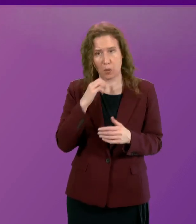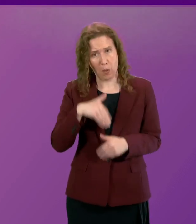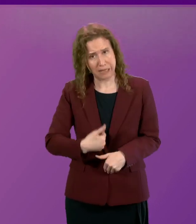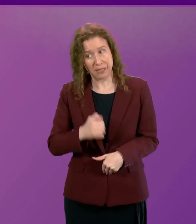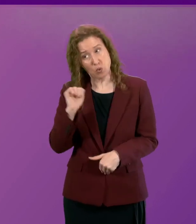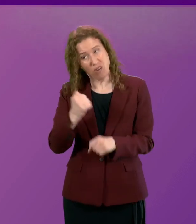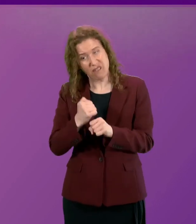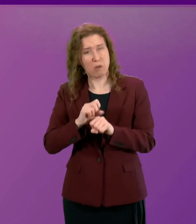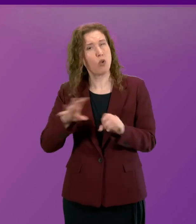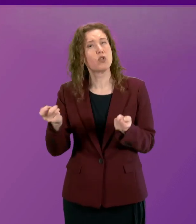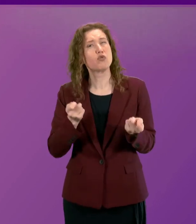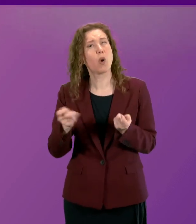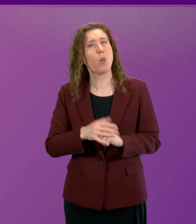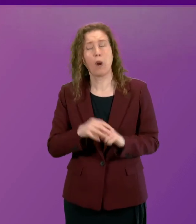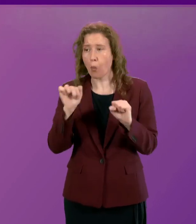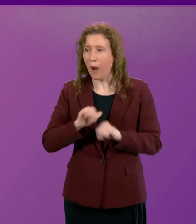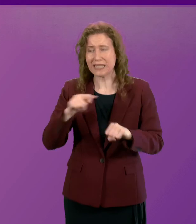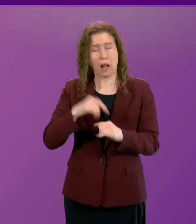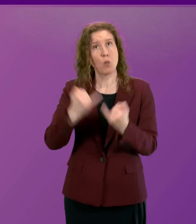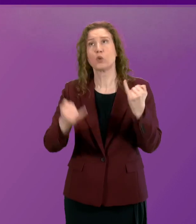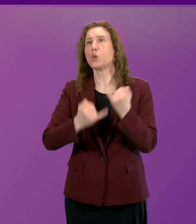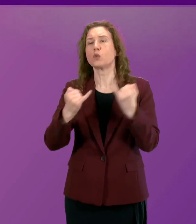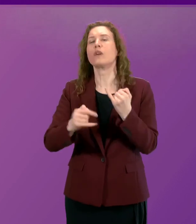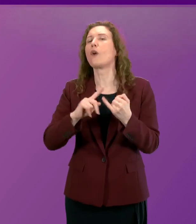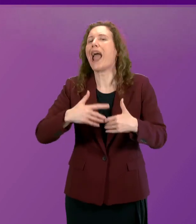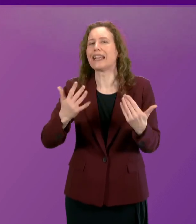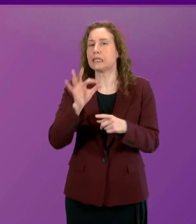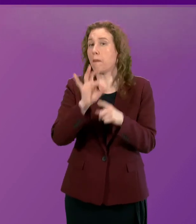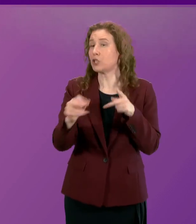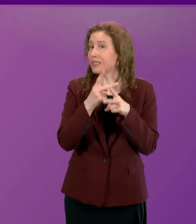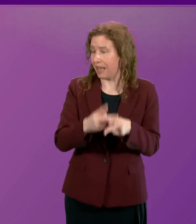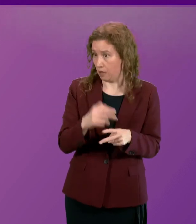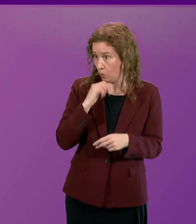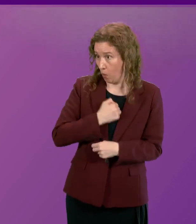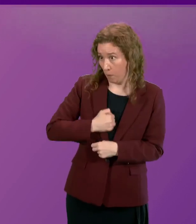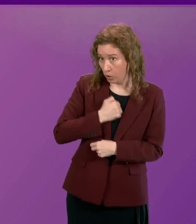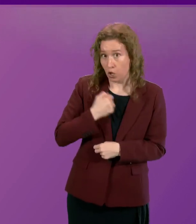has lost control of waiting times for specialist care, and will he apologise to my constituent?